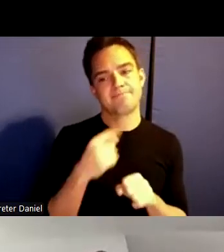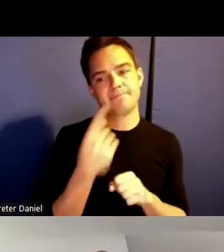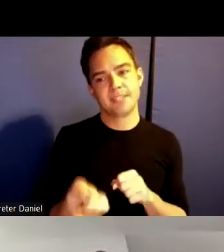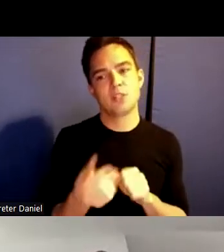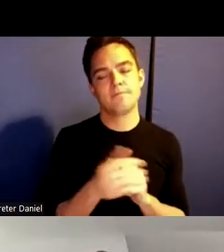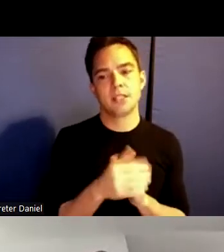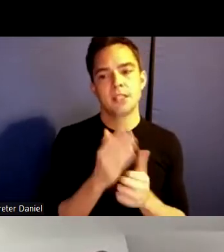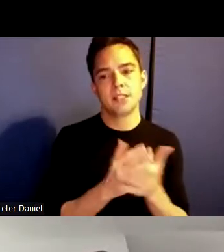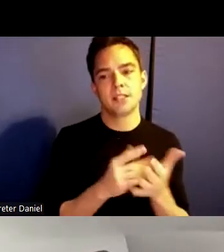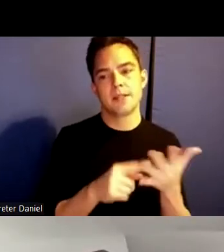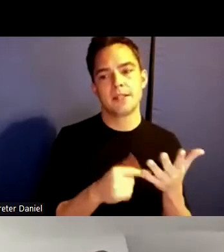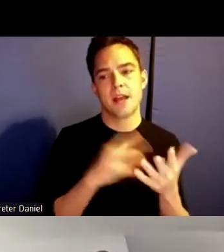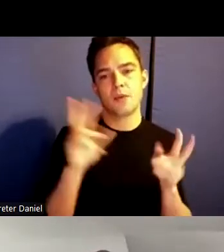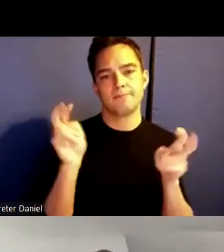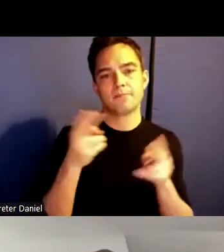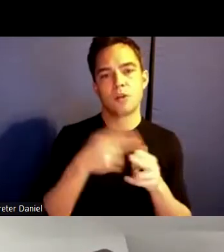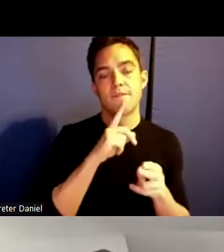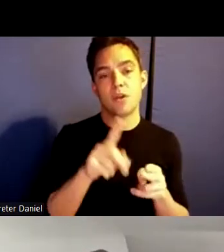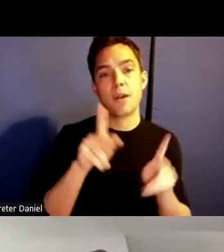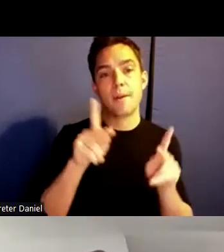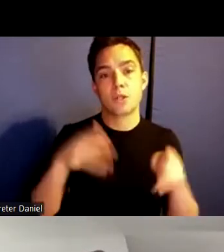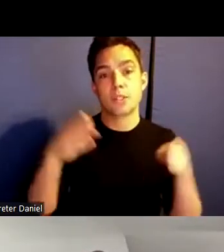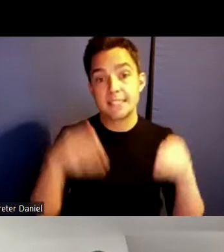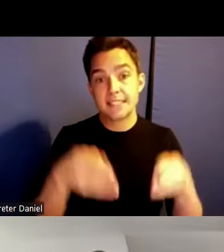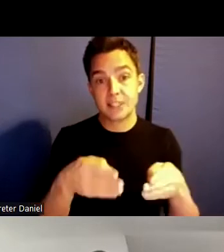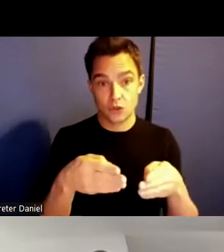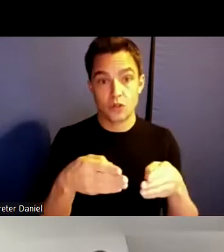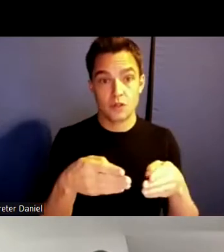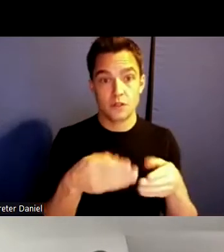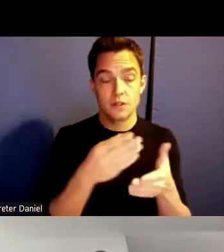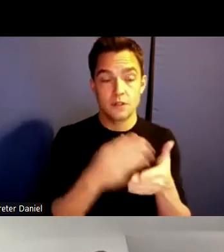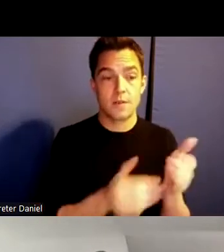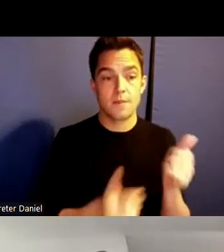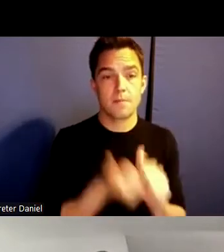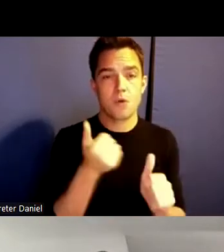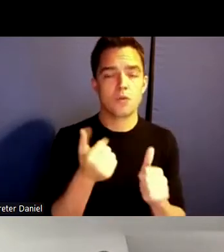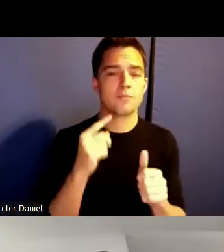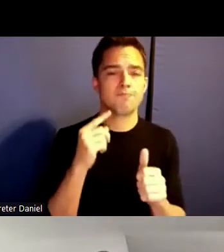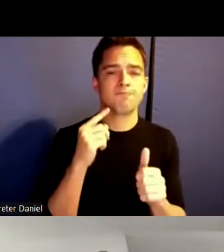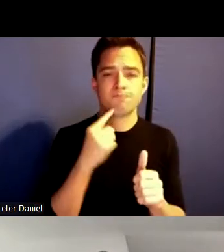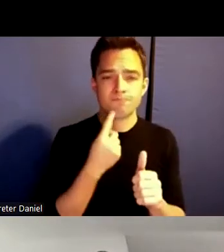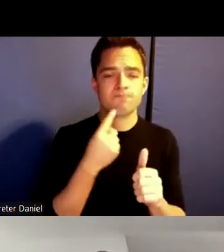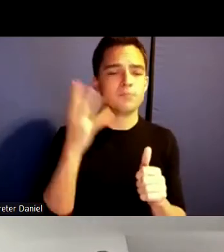which I would have called very person centered, were some of the most profound experiences of